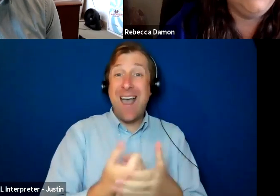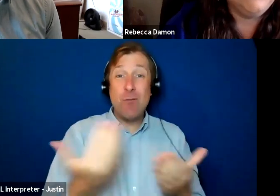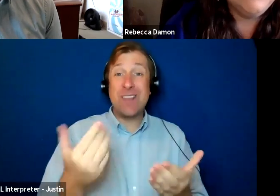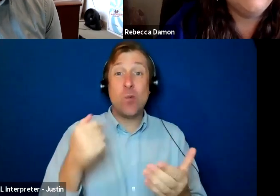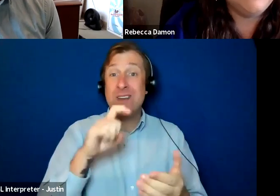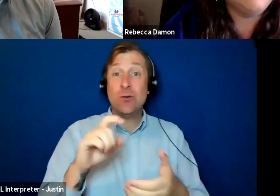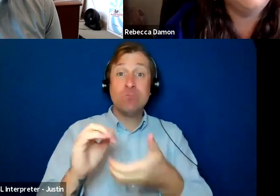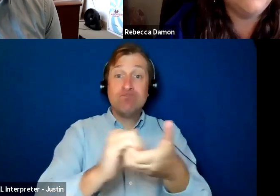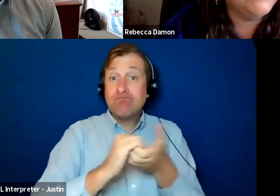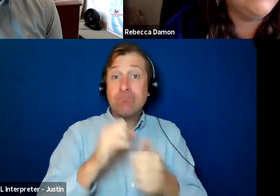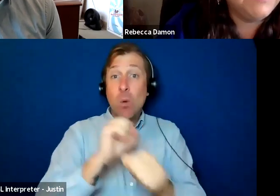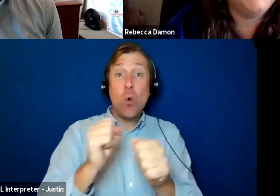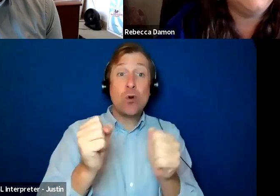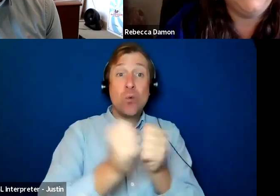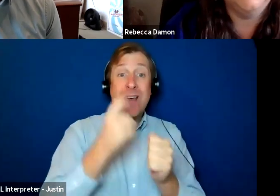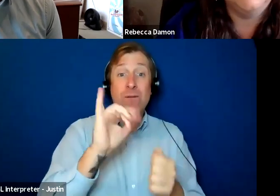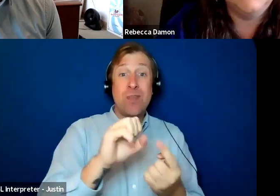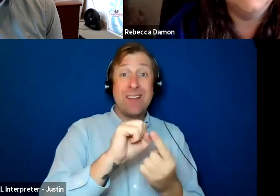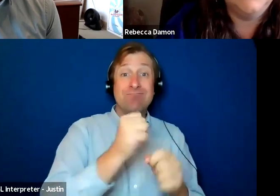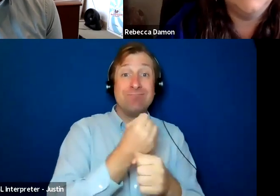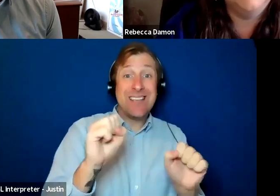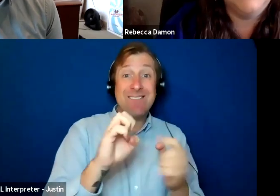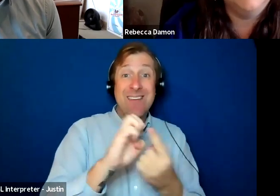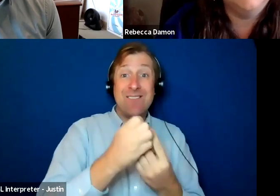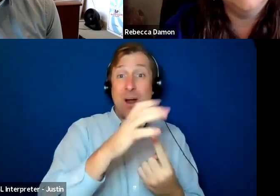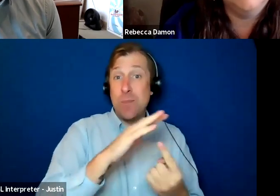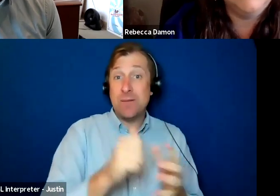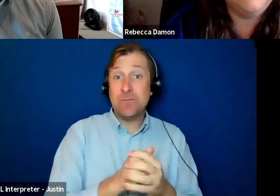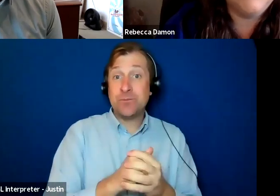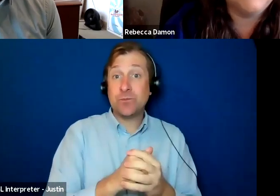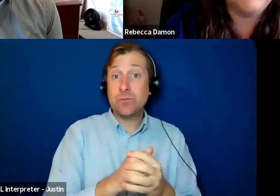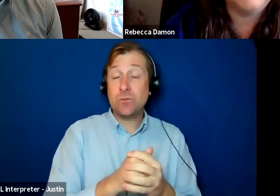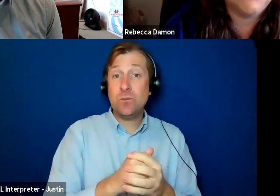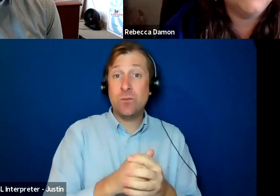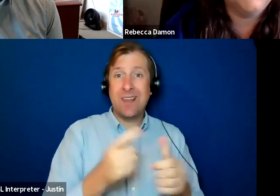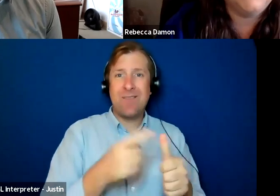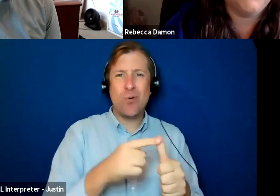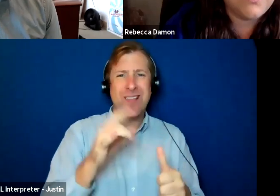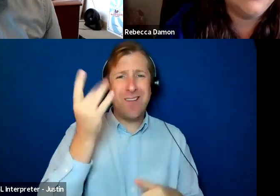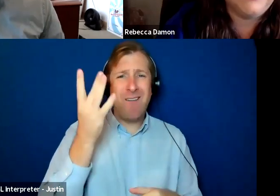to make that safer environment. And I'm, first off, that's terrible and wrong,